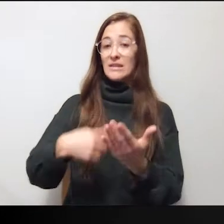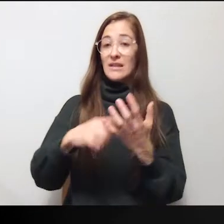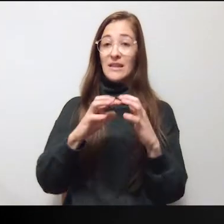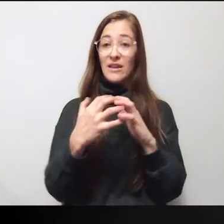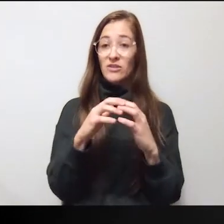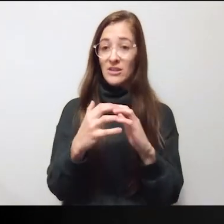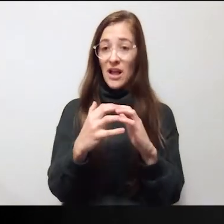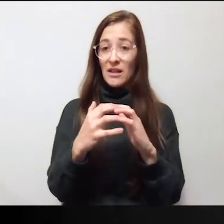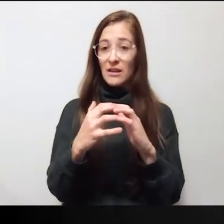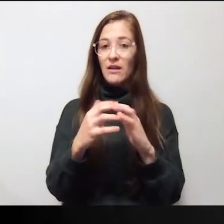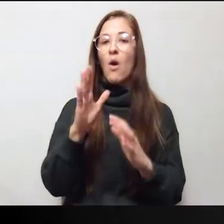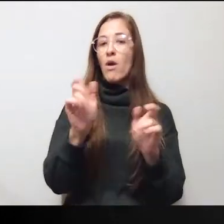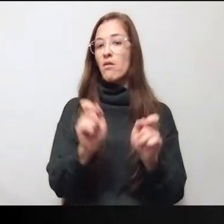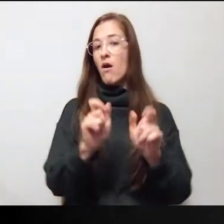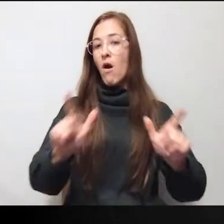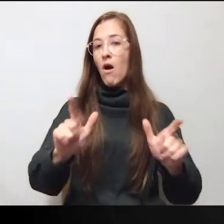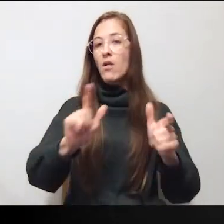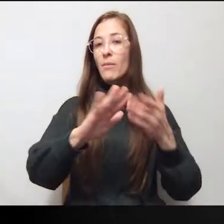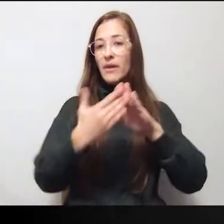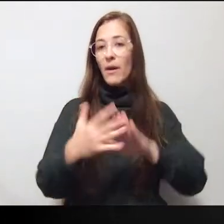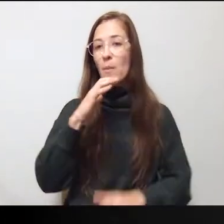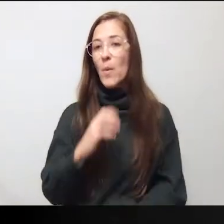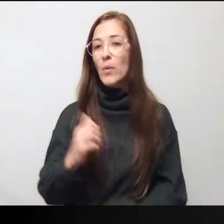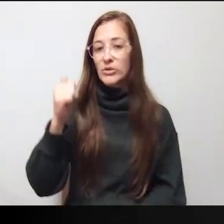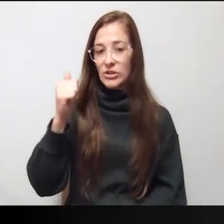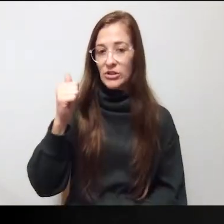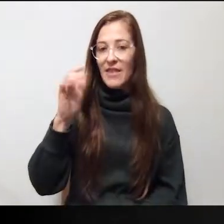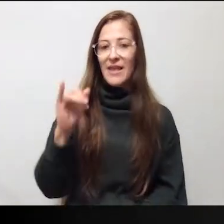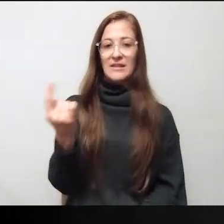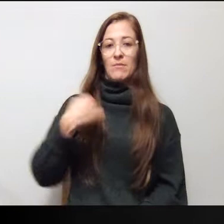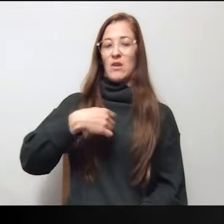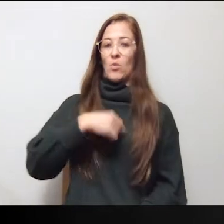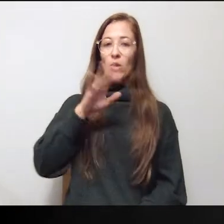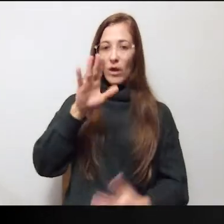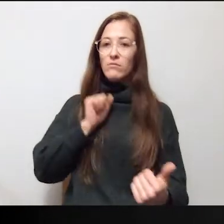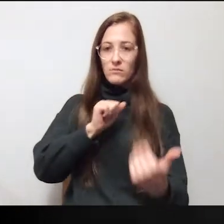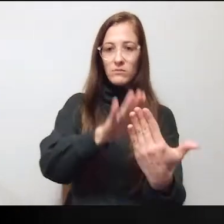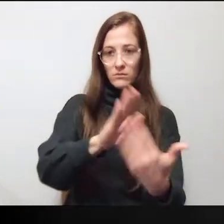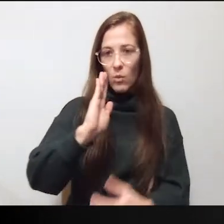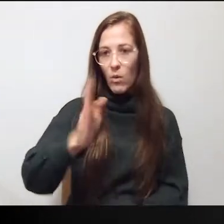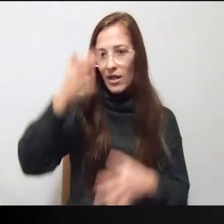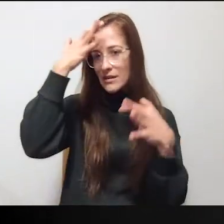we will all get older. So this is something that we are all going to face. And as you talked about,